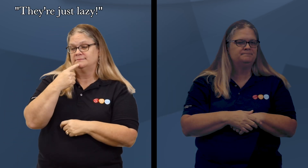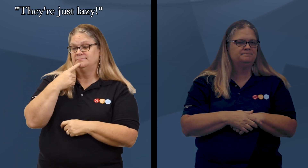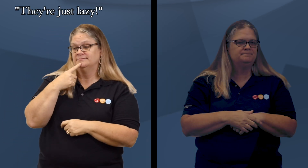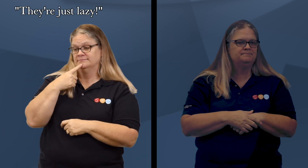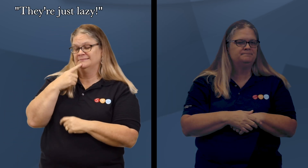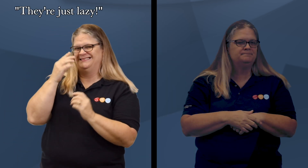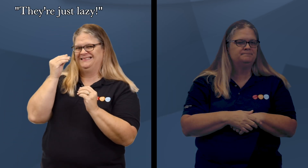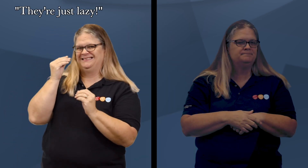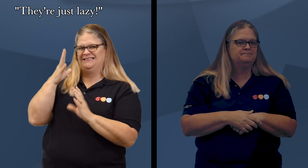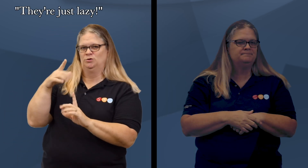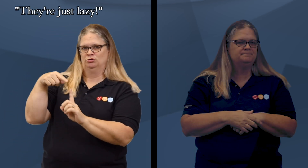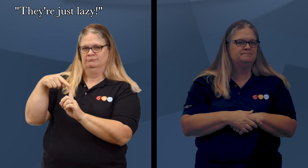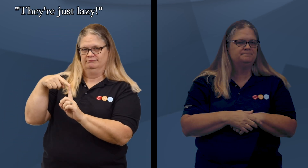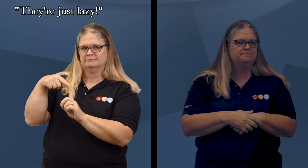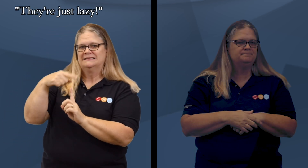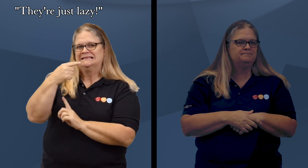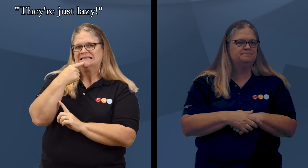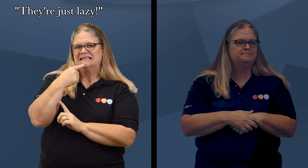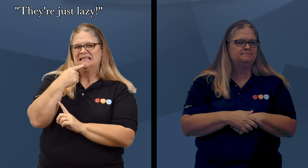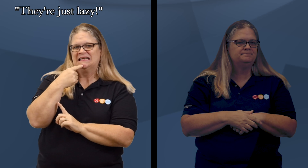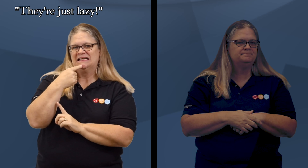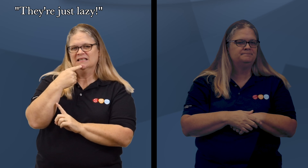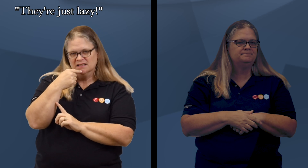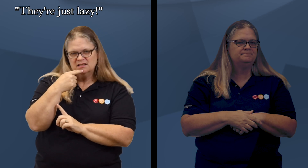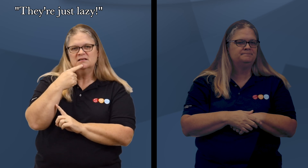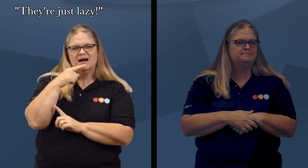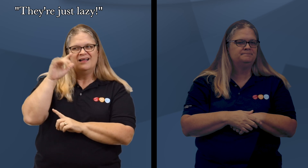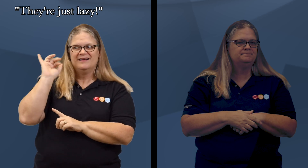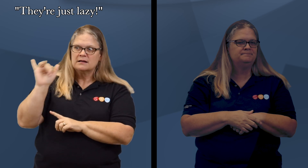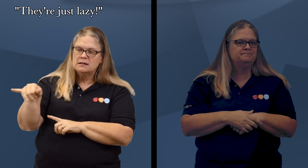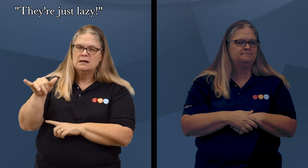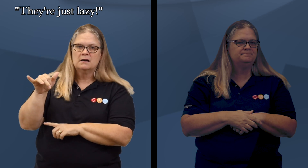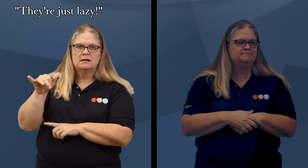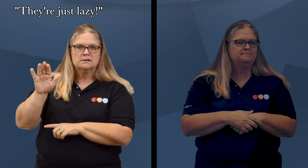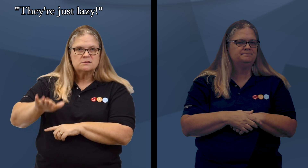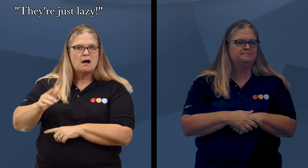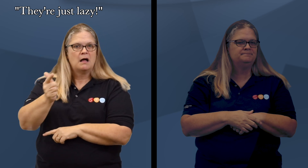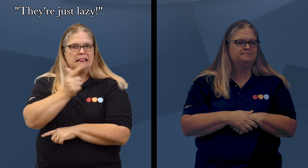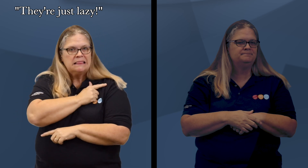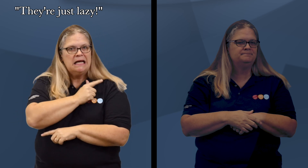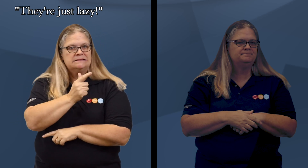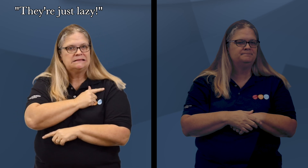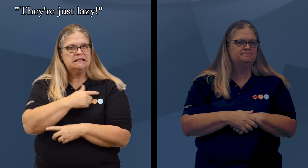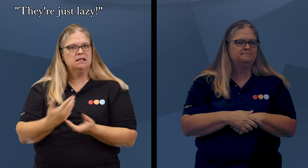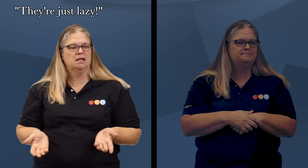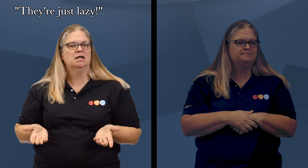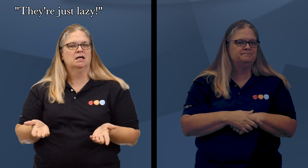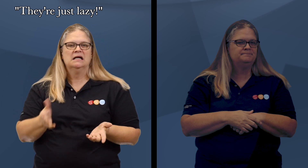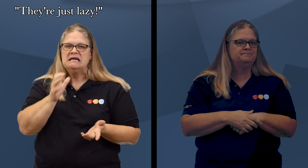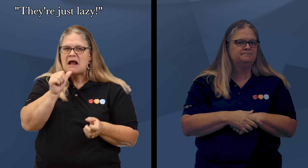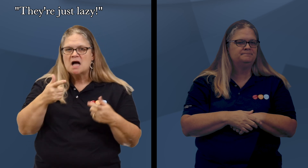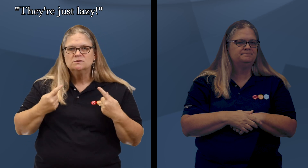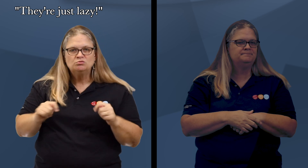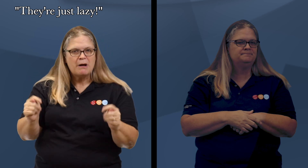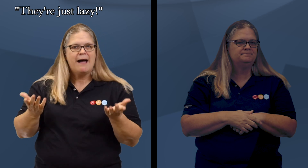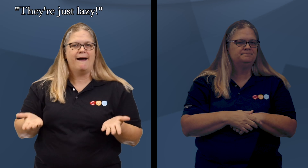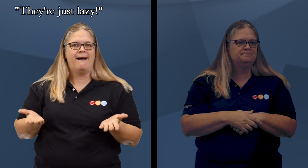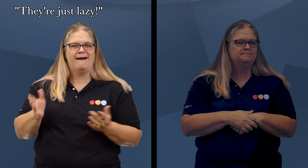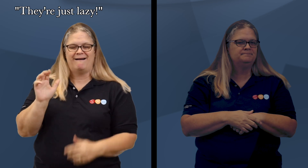One is the teacher might say, "Oh, that child is so lazy. He doesn't even try.